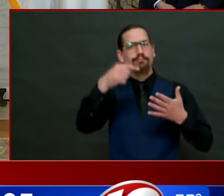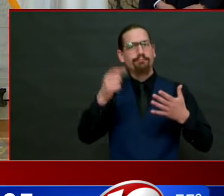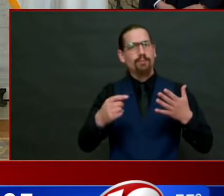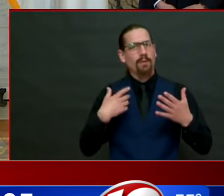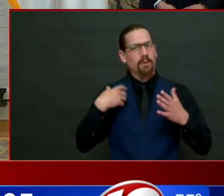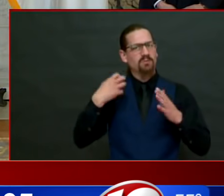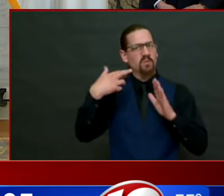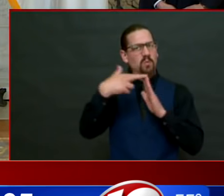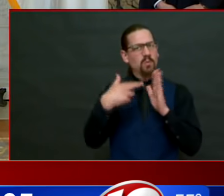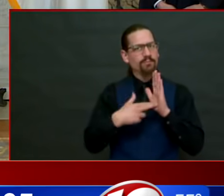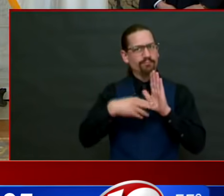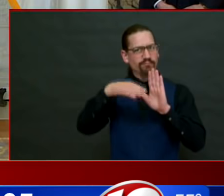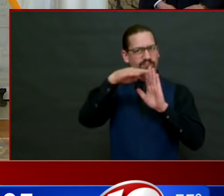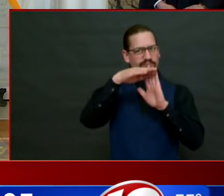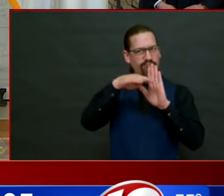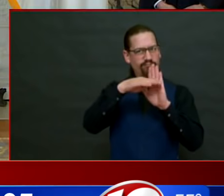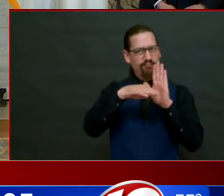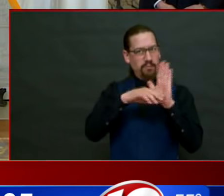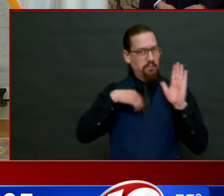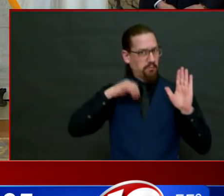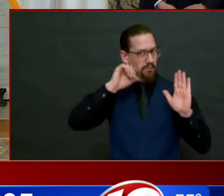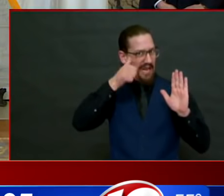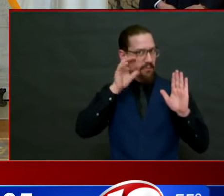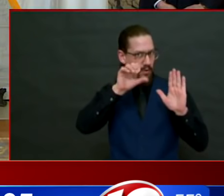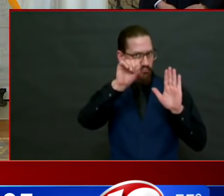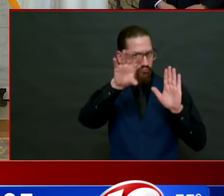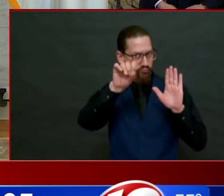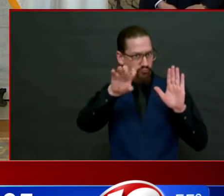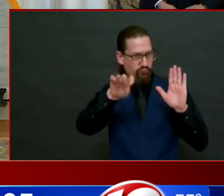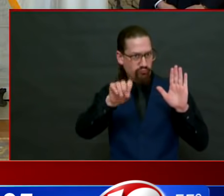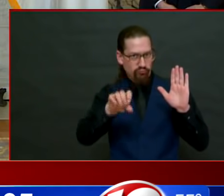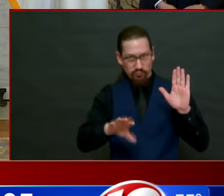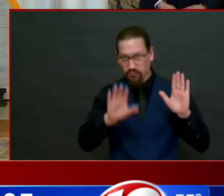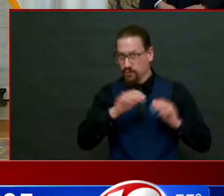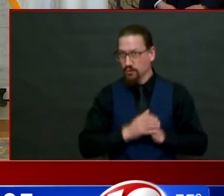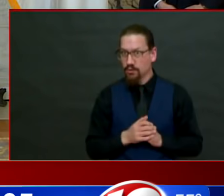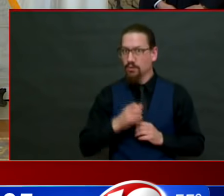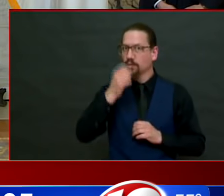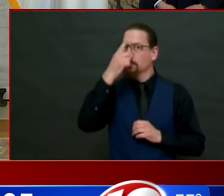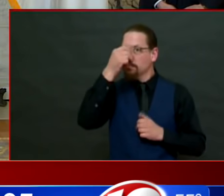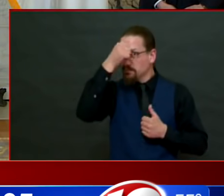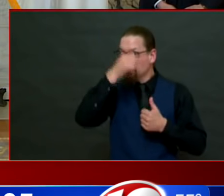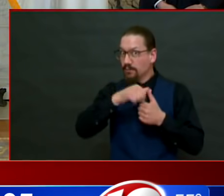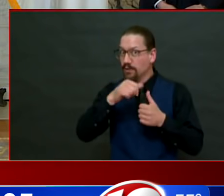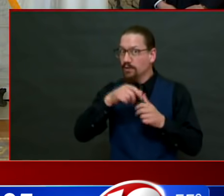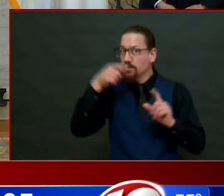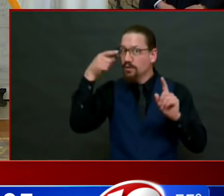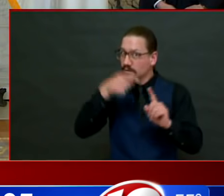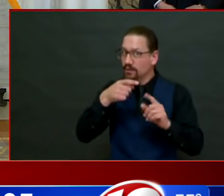ANTICIPATE I WILL, TOMORROW I'M GOING TO GO THROUGH THE EXECUTIVE ORDERS, WE ARE STILL GOING TO BE VERY LIMITED AND THE NUMBER OF PEOPLE WE CAN BE WITH